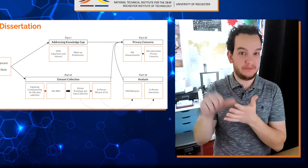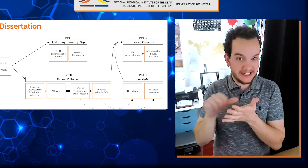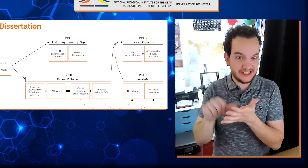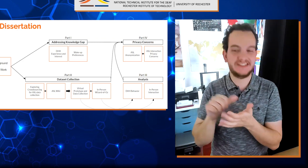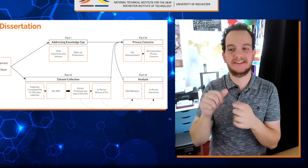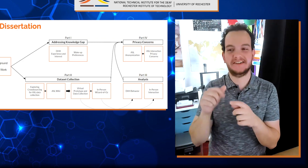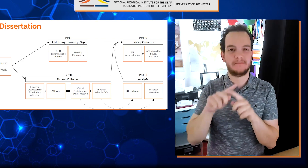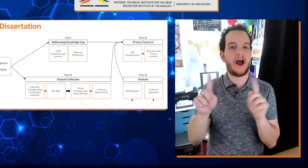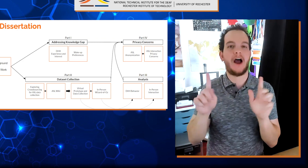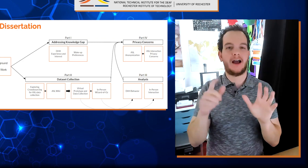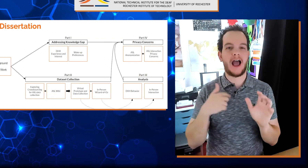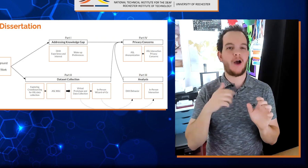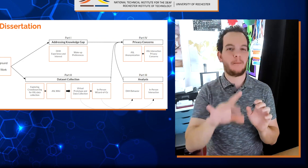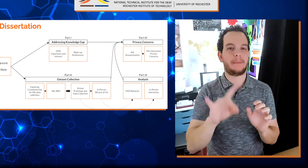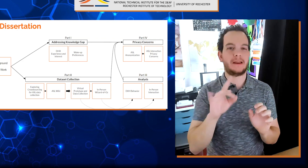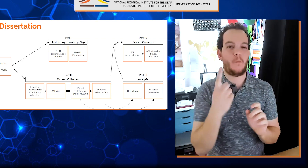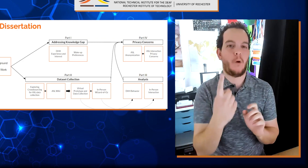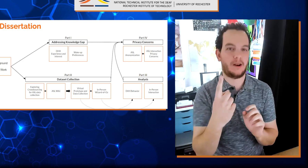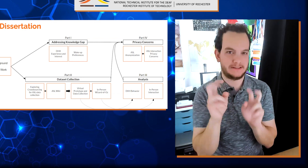It is over 300 pages long,